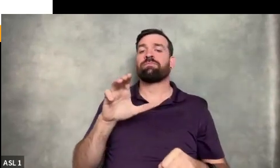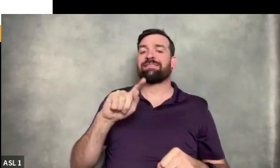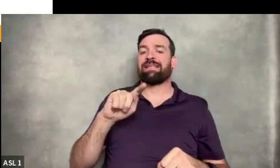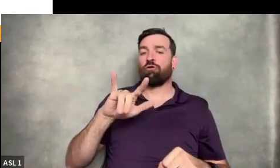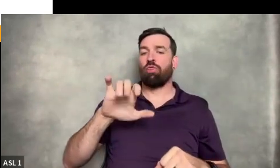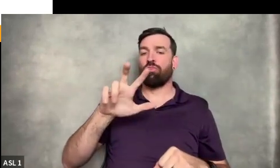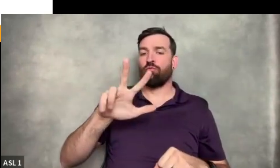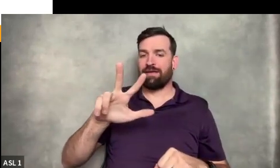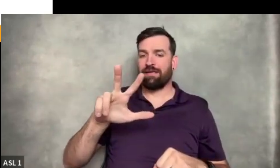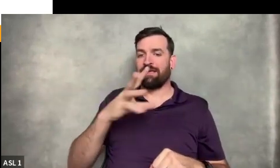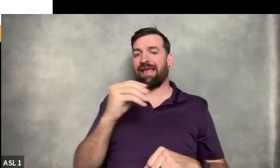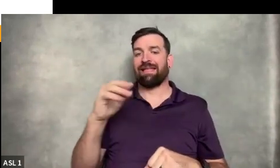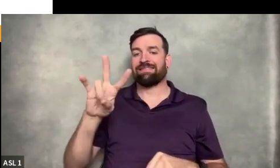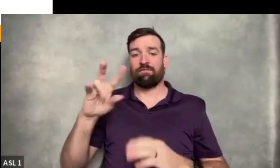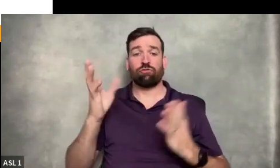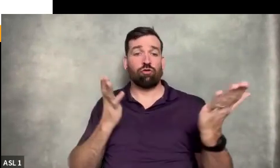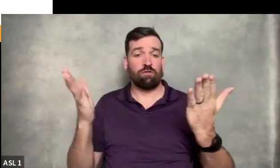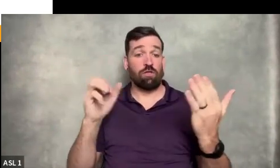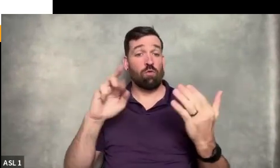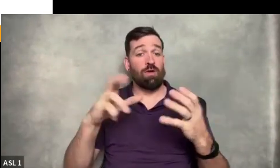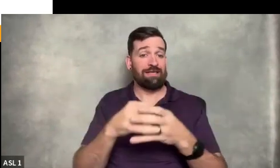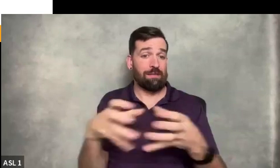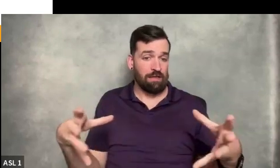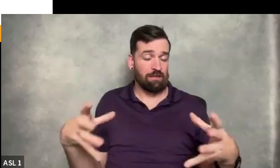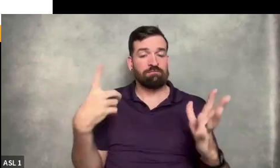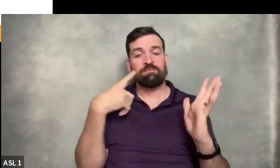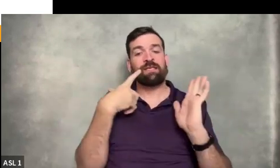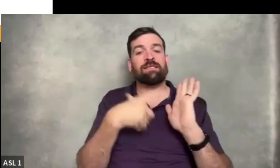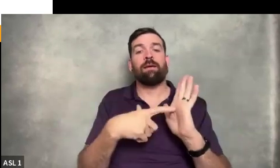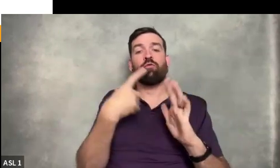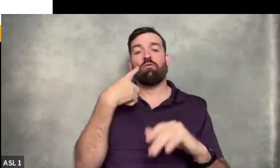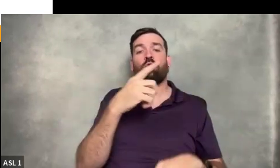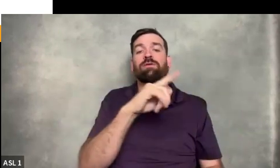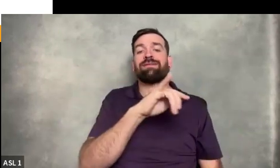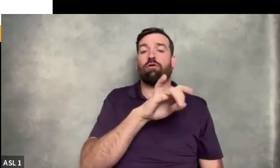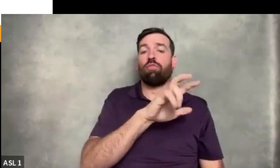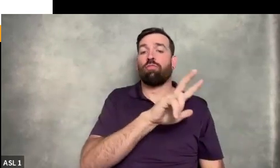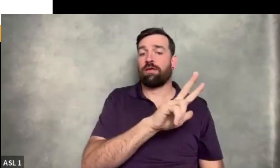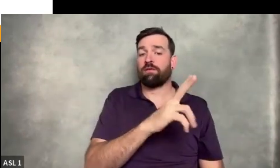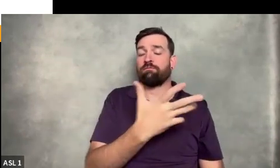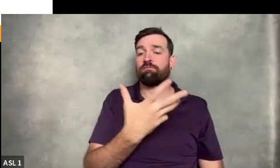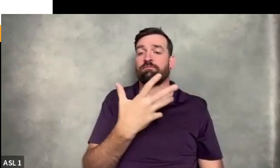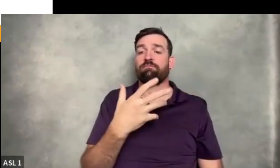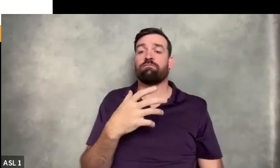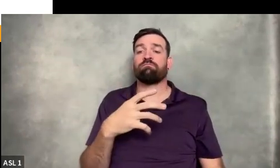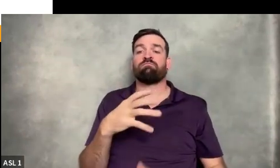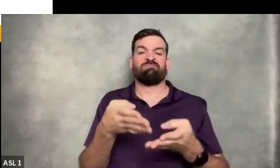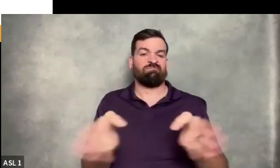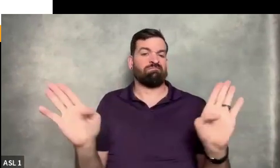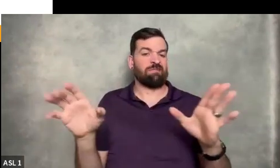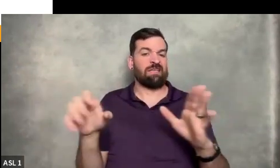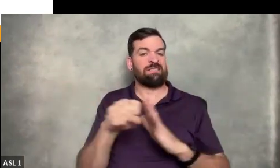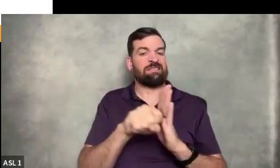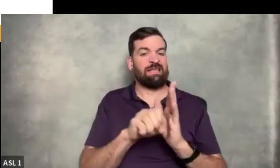VII services. Here's an example for Title III: adopt a statewide case manager certification